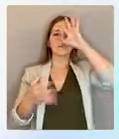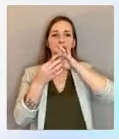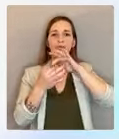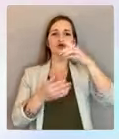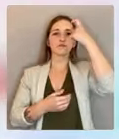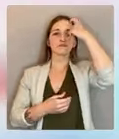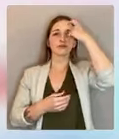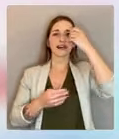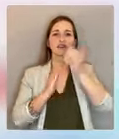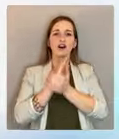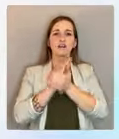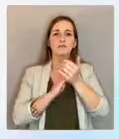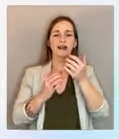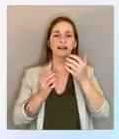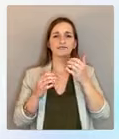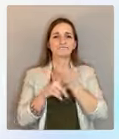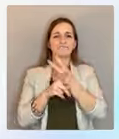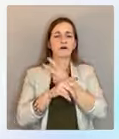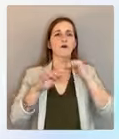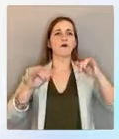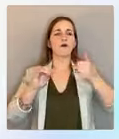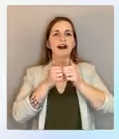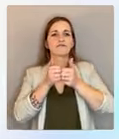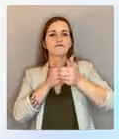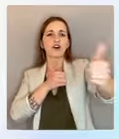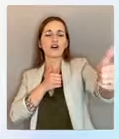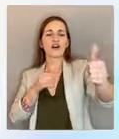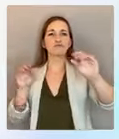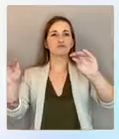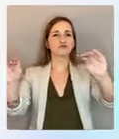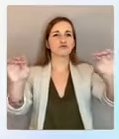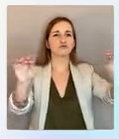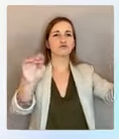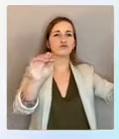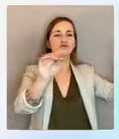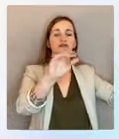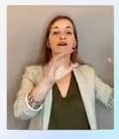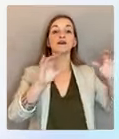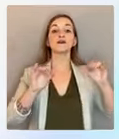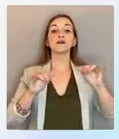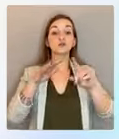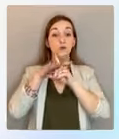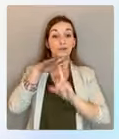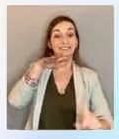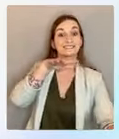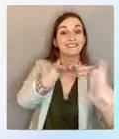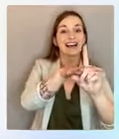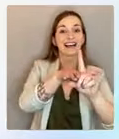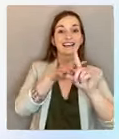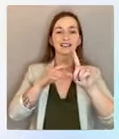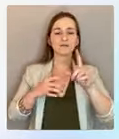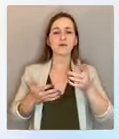All of that depth information clicks into place. And so with a teleport mechanism in a virtual sport,